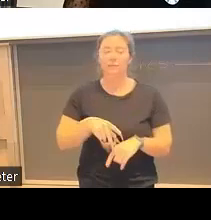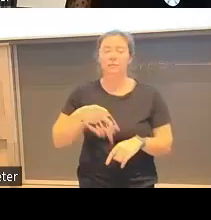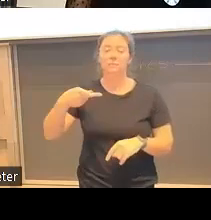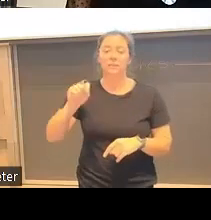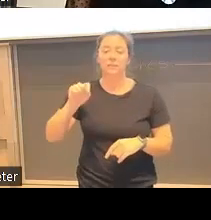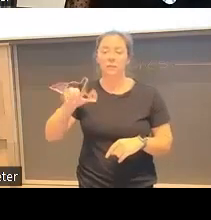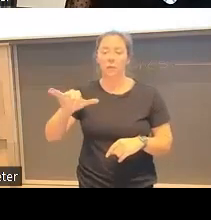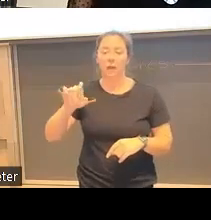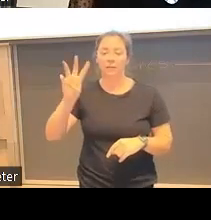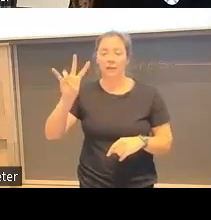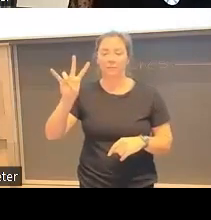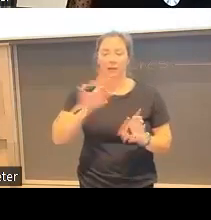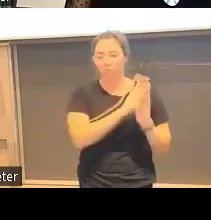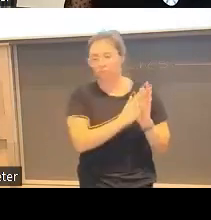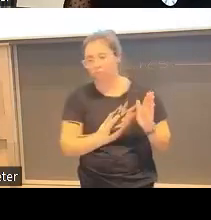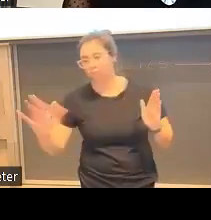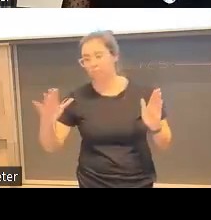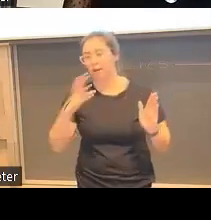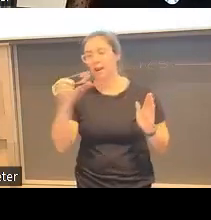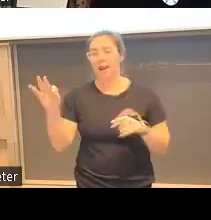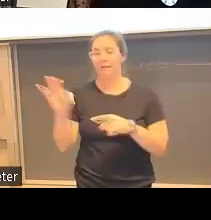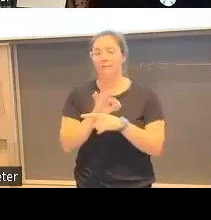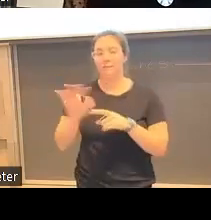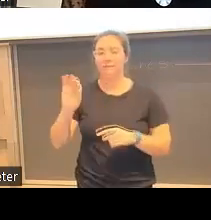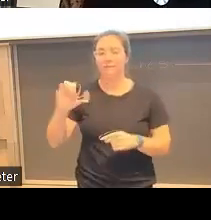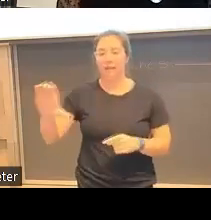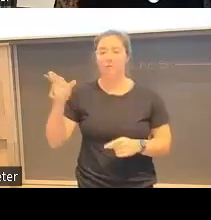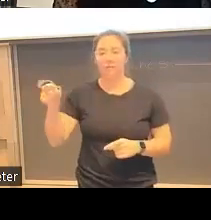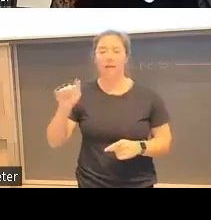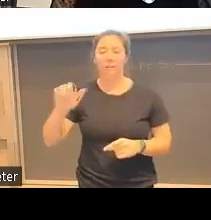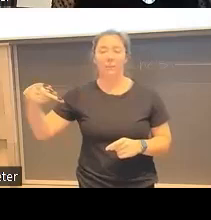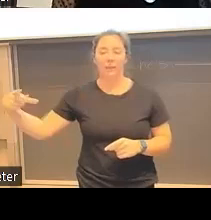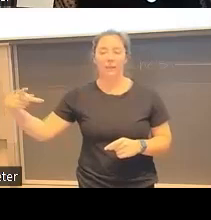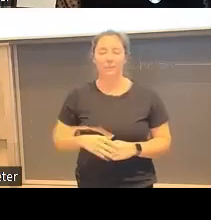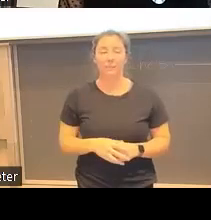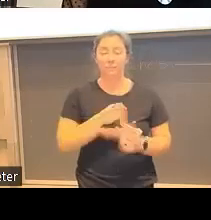as well as faculty and APS the department has multiple divisions and during my first several